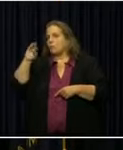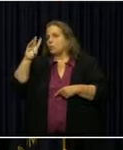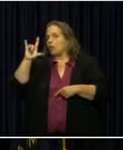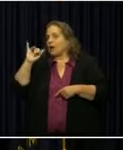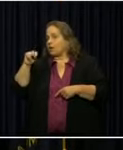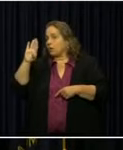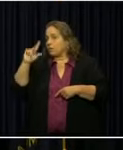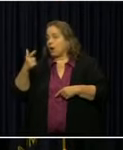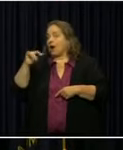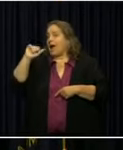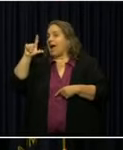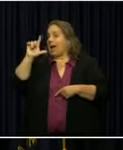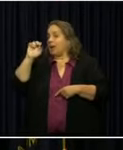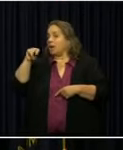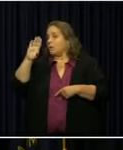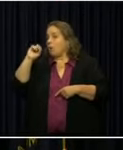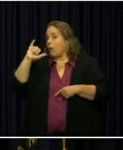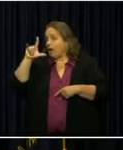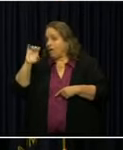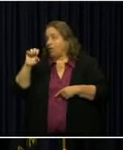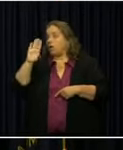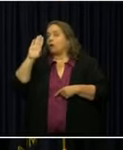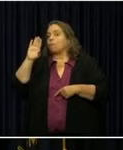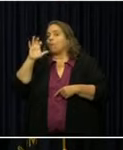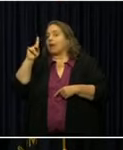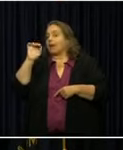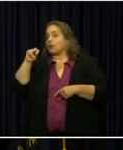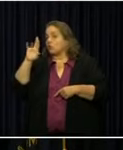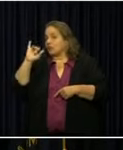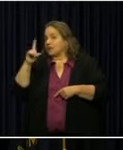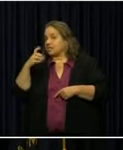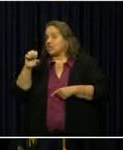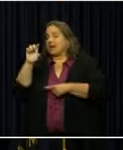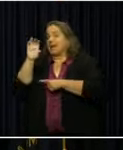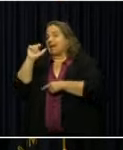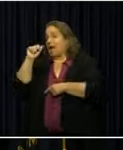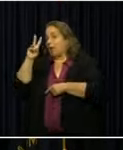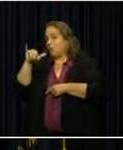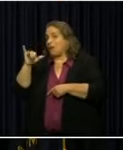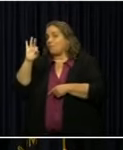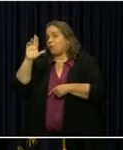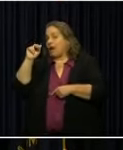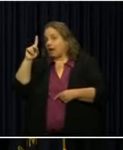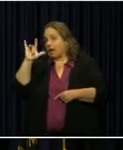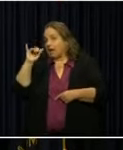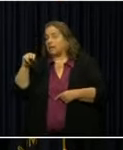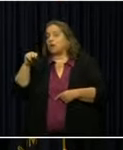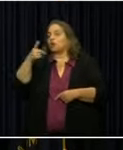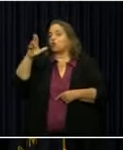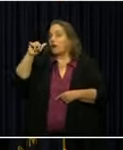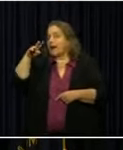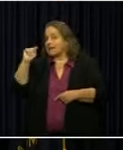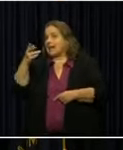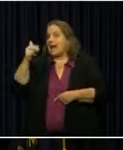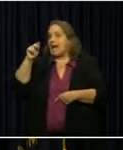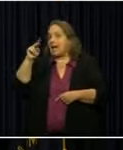JEFFERSON, ANOTHER 80-YEAR-OLD FEMALE FROM JEFFERSON, 24-YEAR-OLD MALE FROM JEFFERSON,